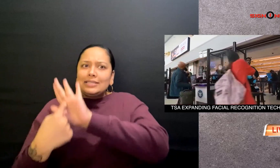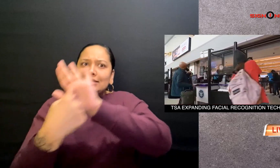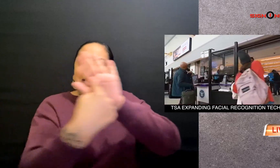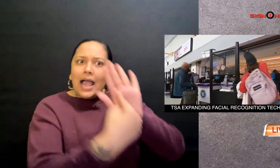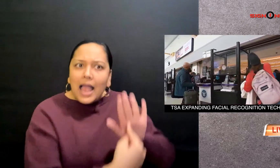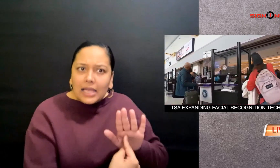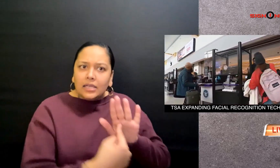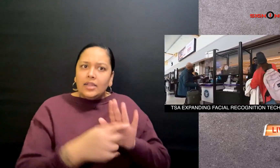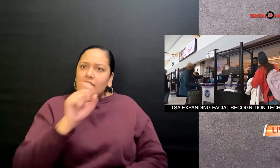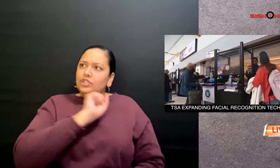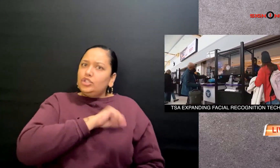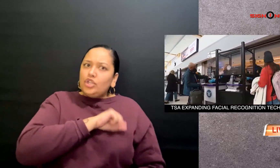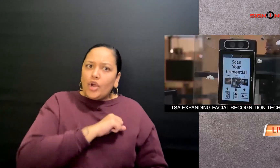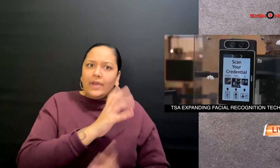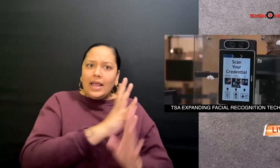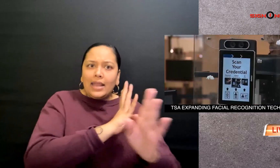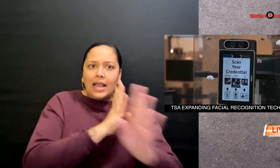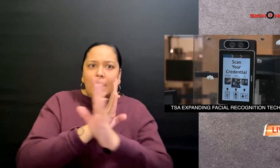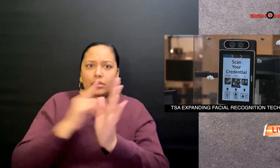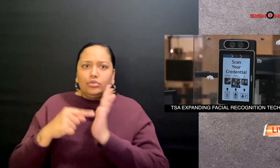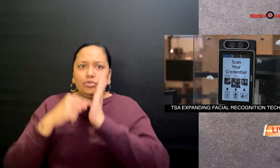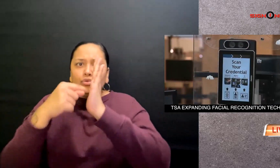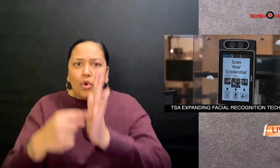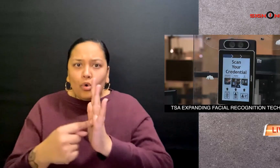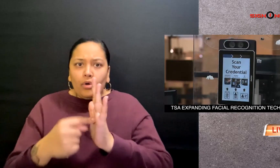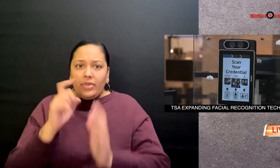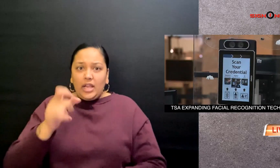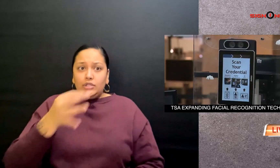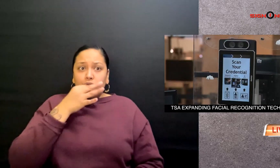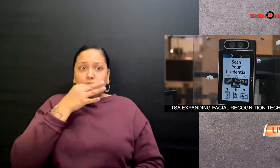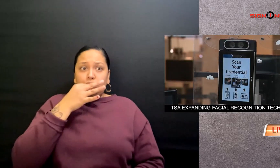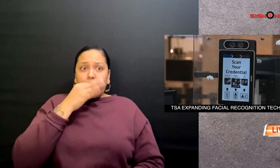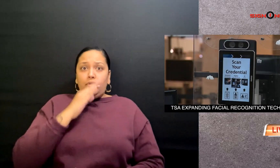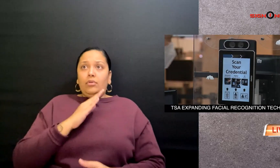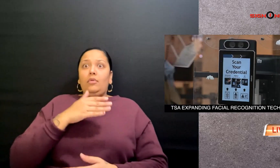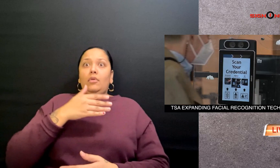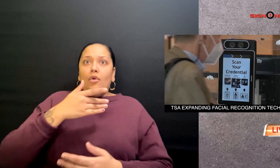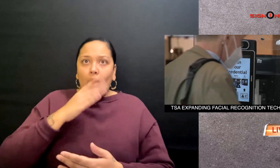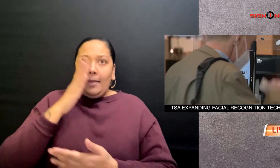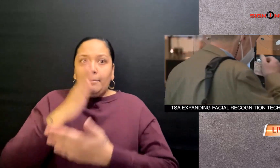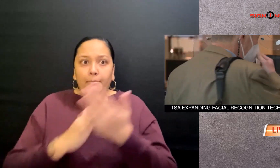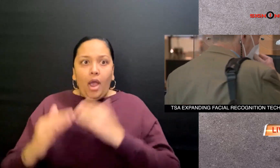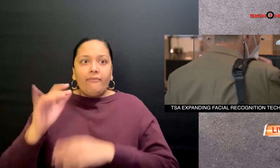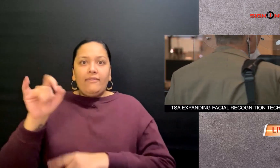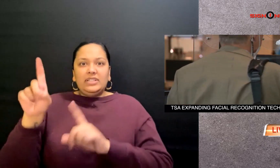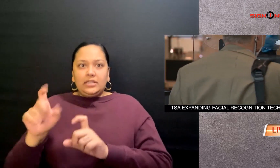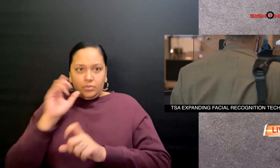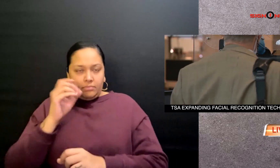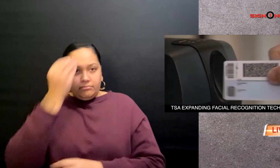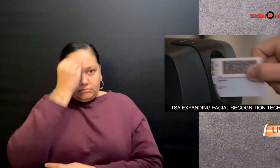there will be signs in security lines showing when you are about to be part of this test